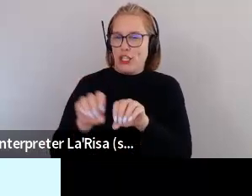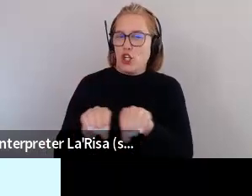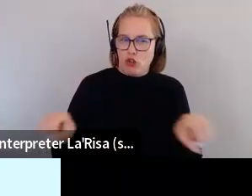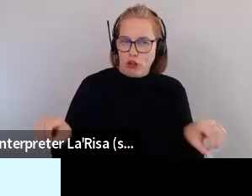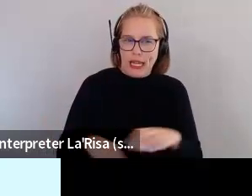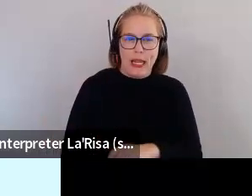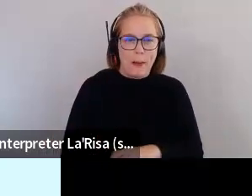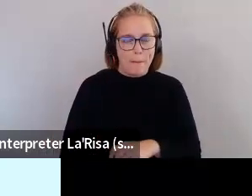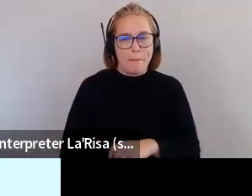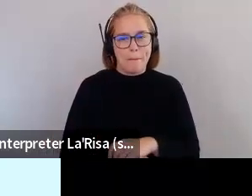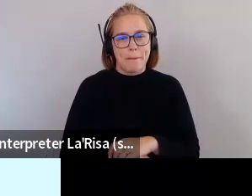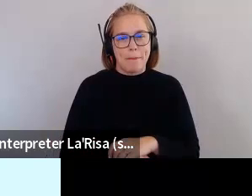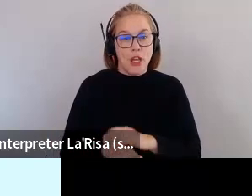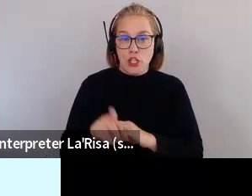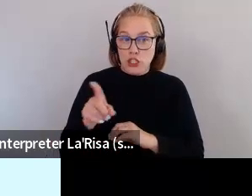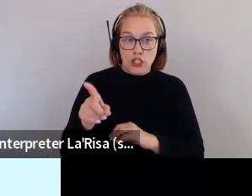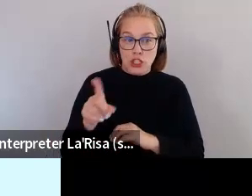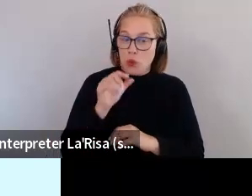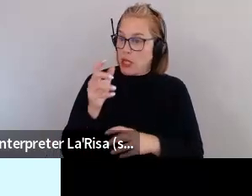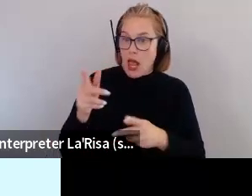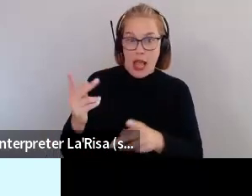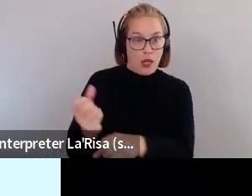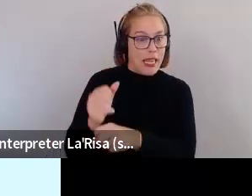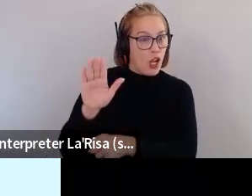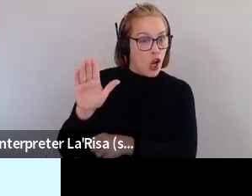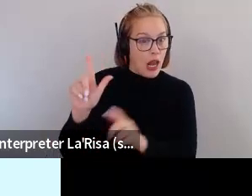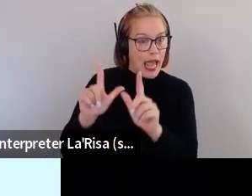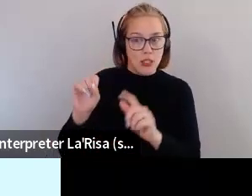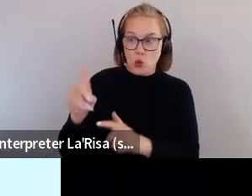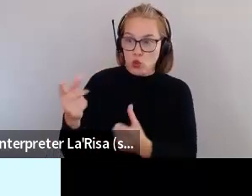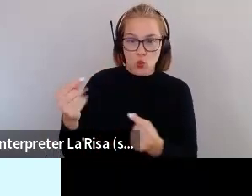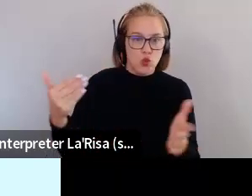graduated from the Long Island University with a teaching degree. In the